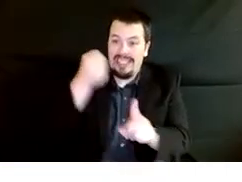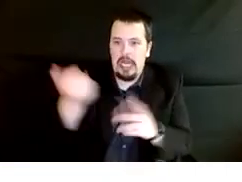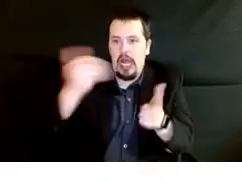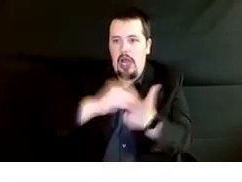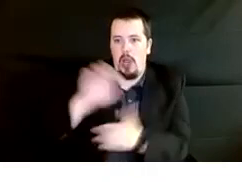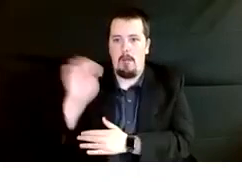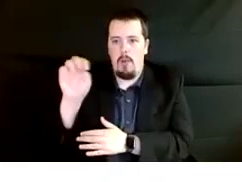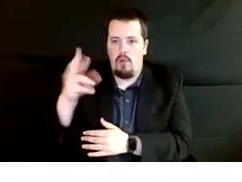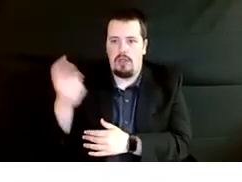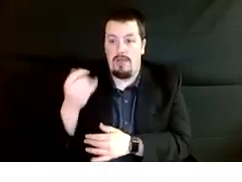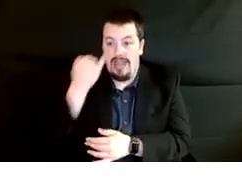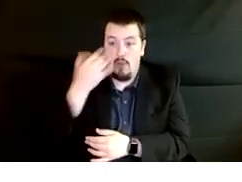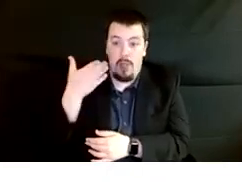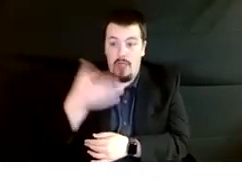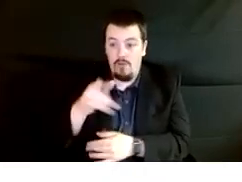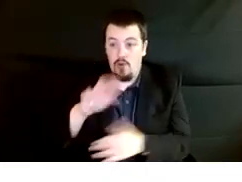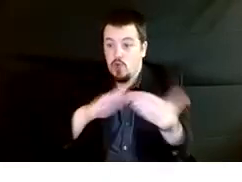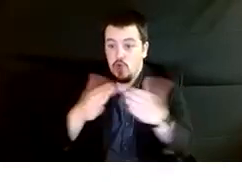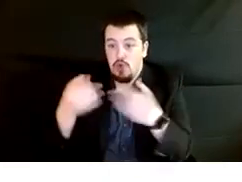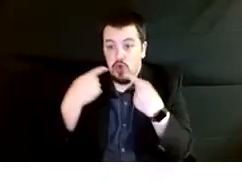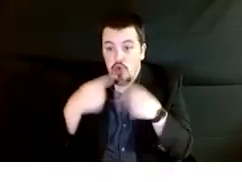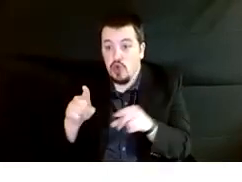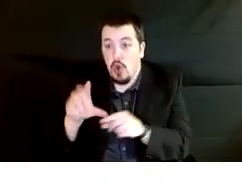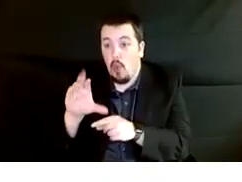want to be there for your community during a crisis, be there when there's not a crisis